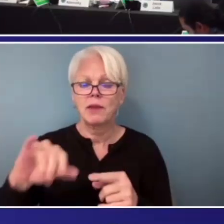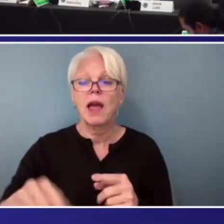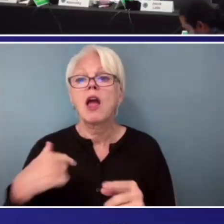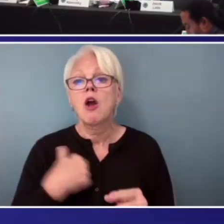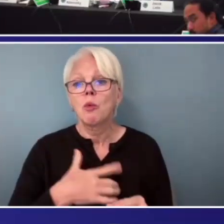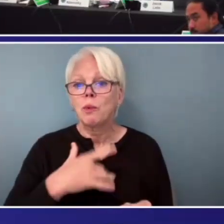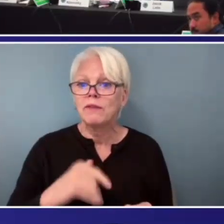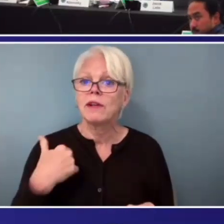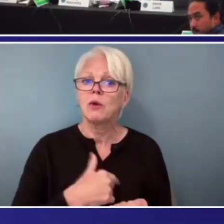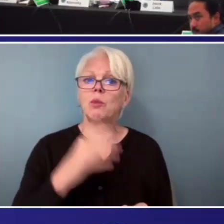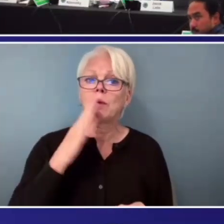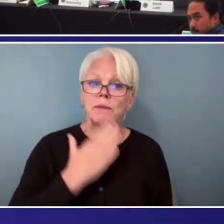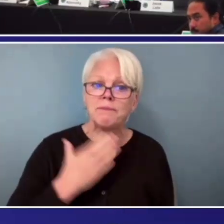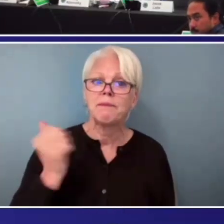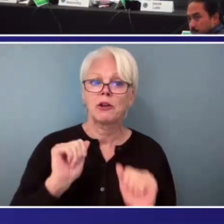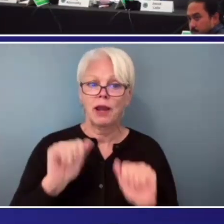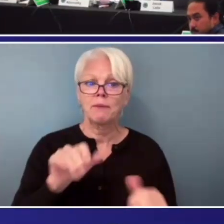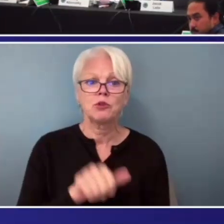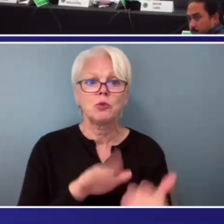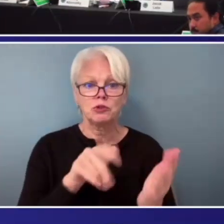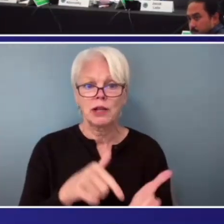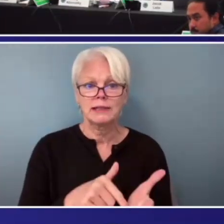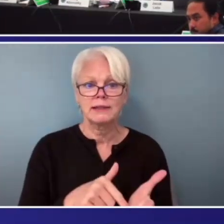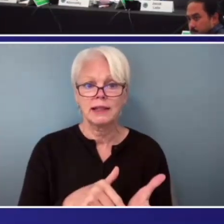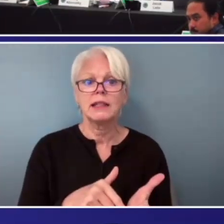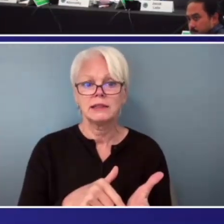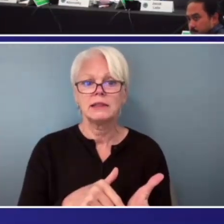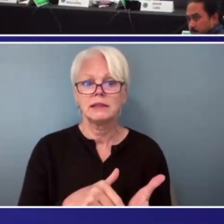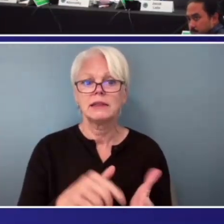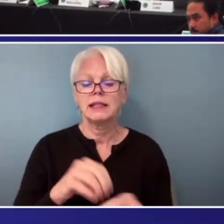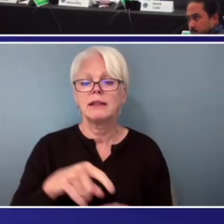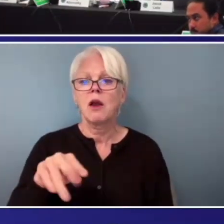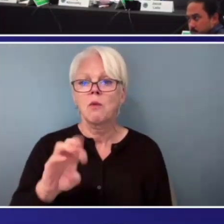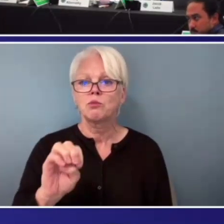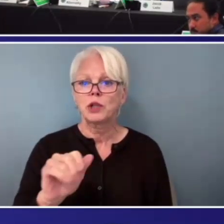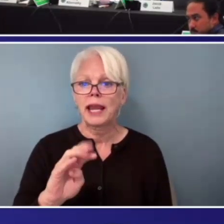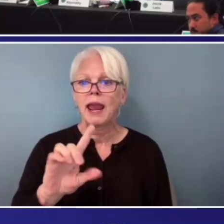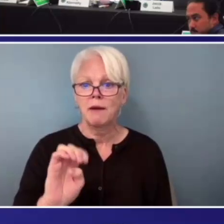will be better able to address this in the preamble than to actually create reg text